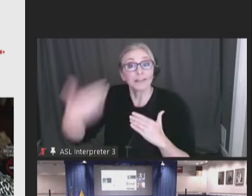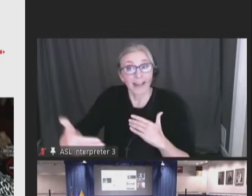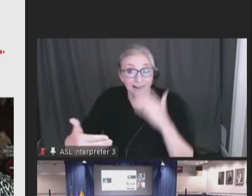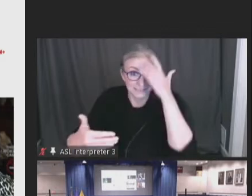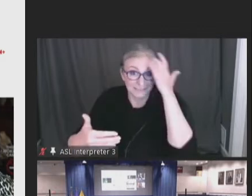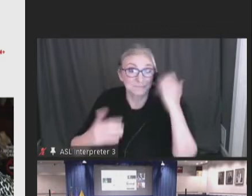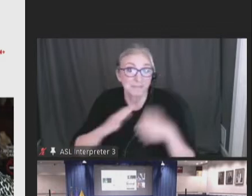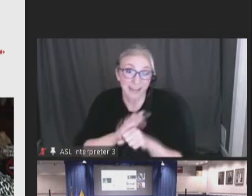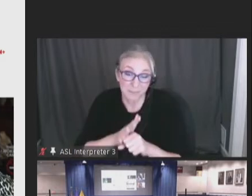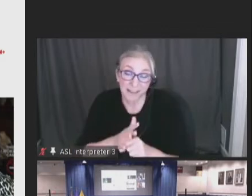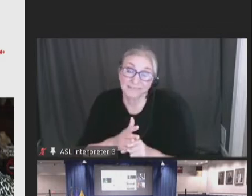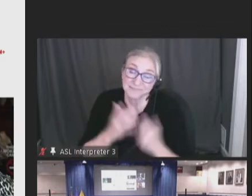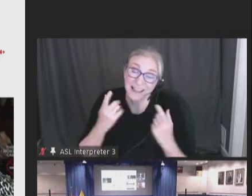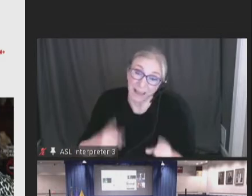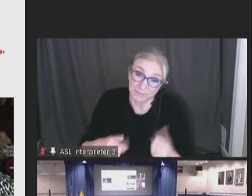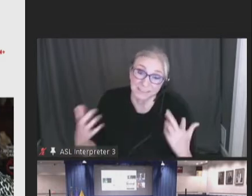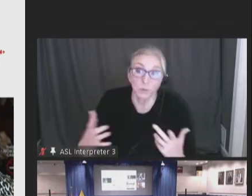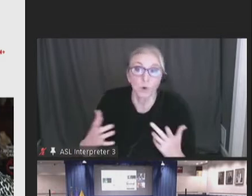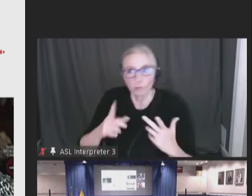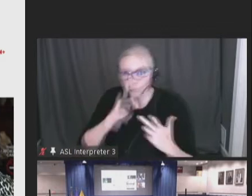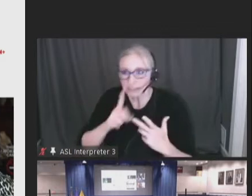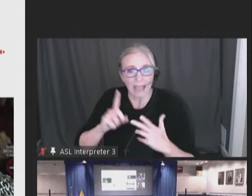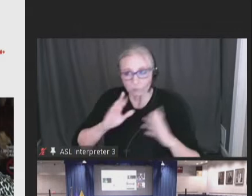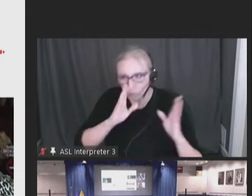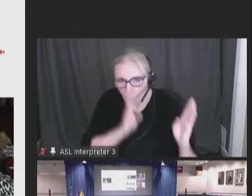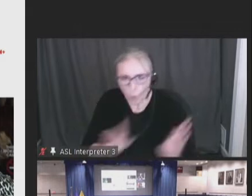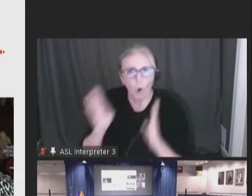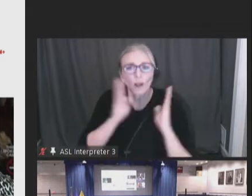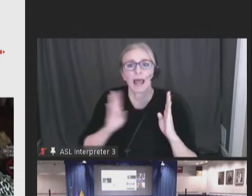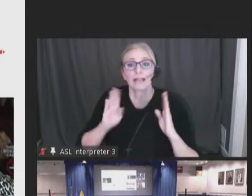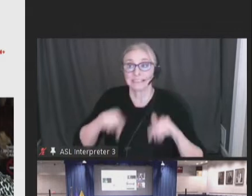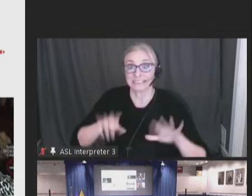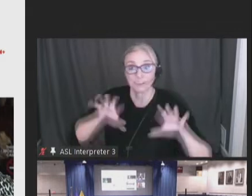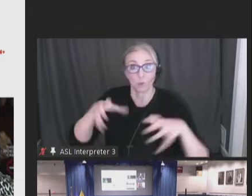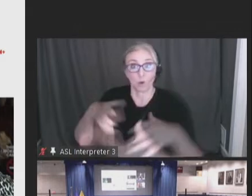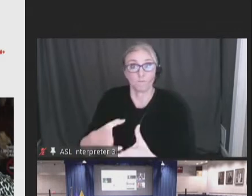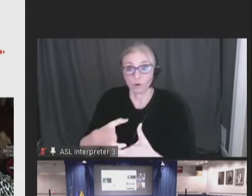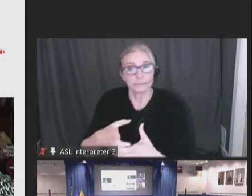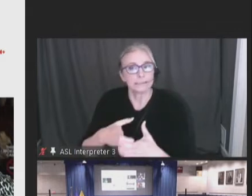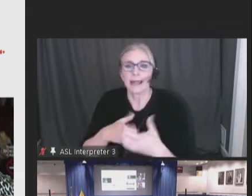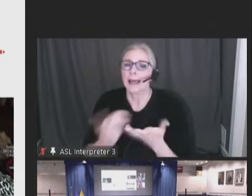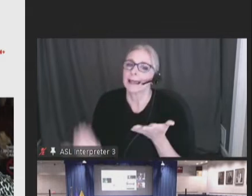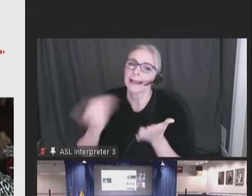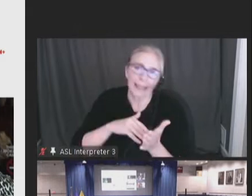when we need to mobilize this workforce, we don't make some of the same mistakes. The